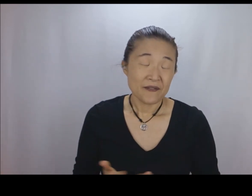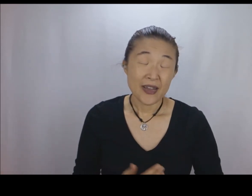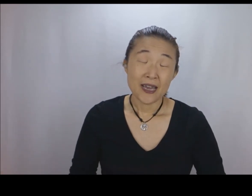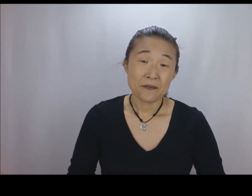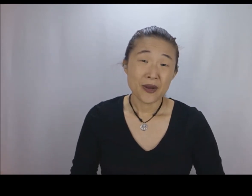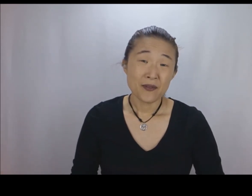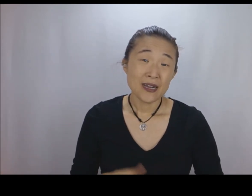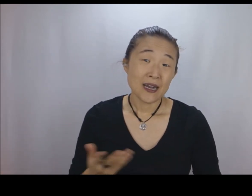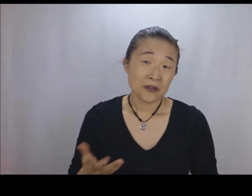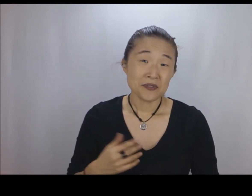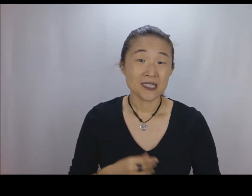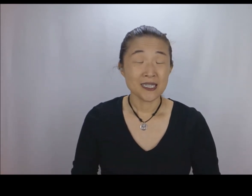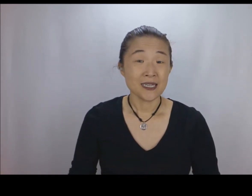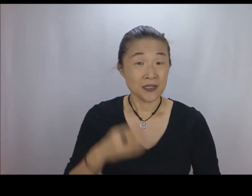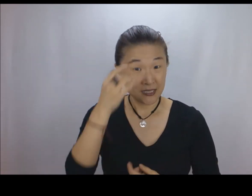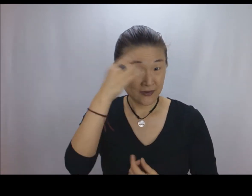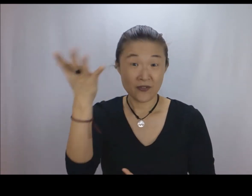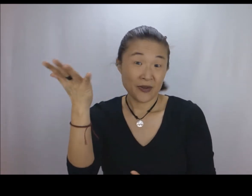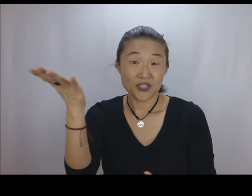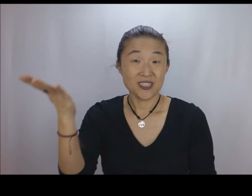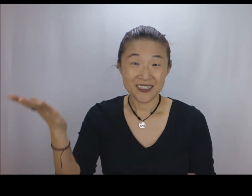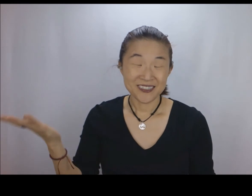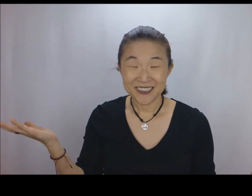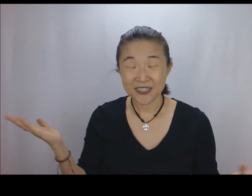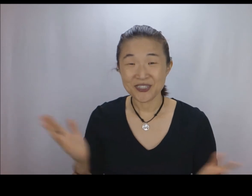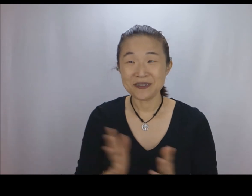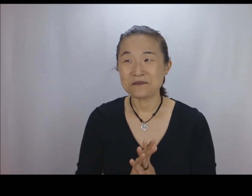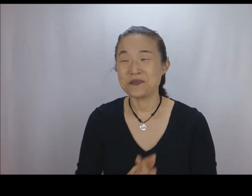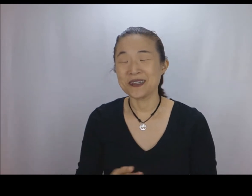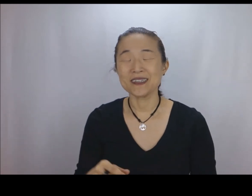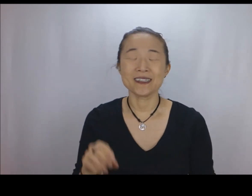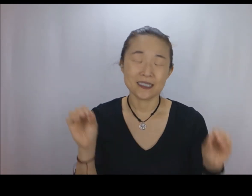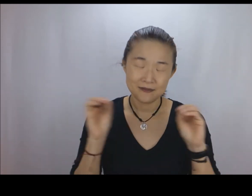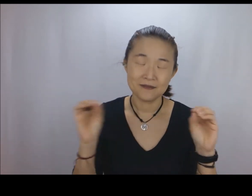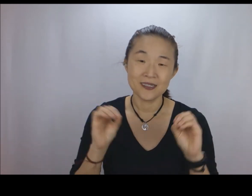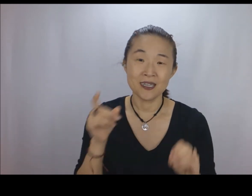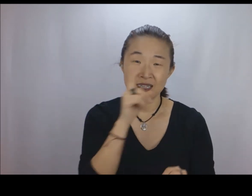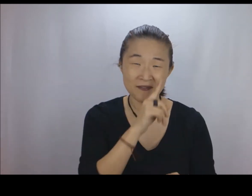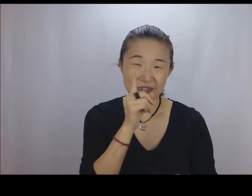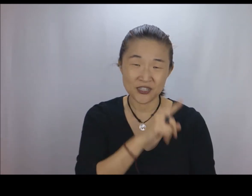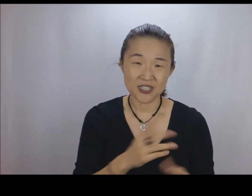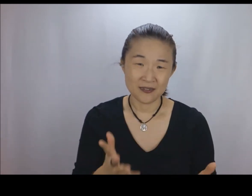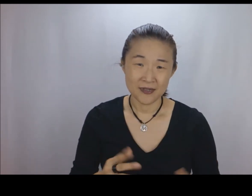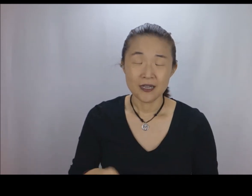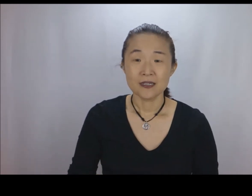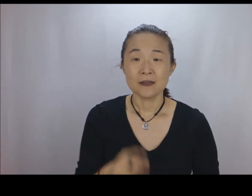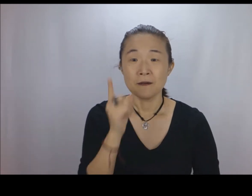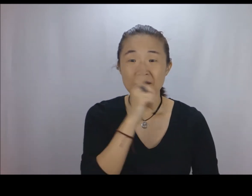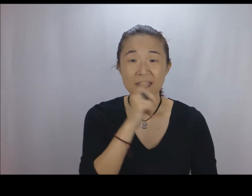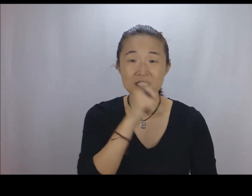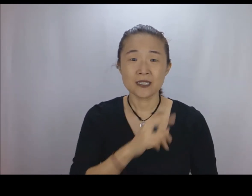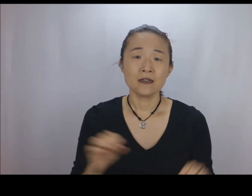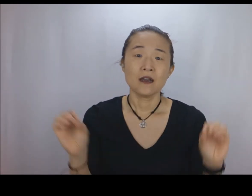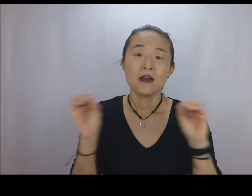if I had my way I would have just said it's the information section, but it's nonfiction. so fiction